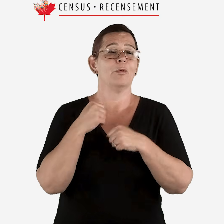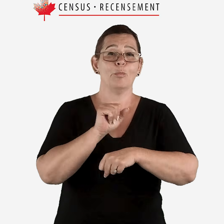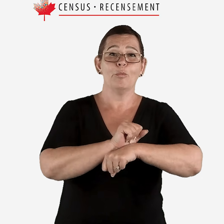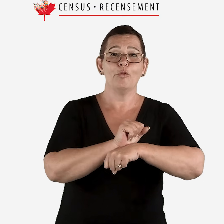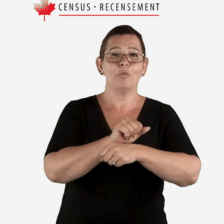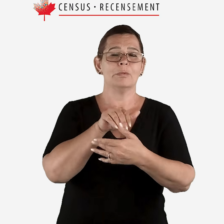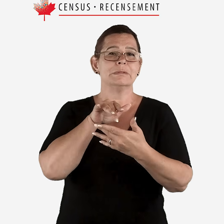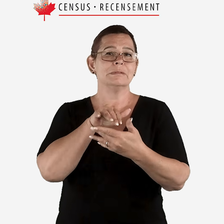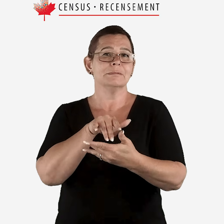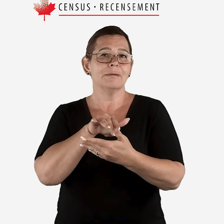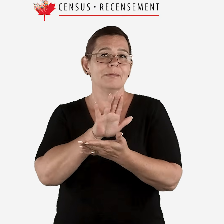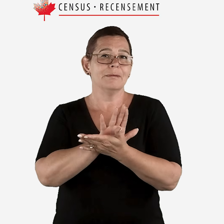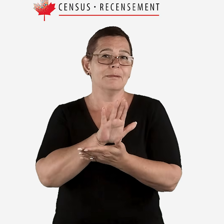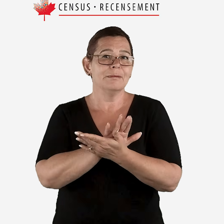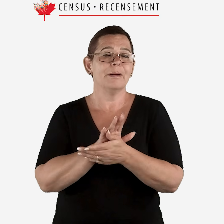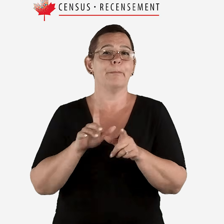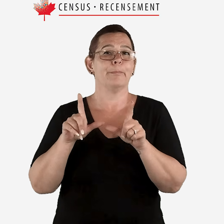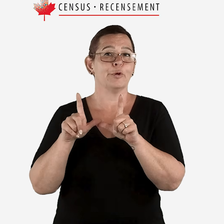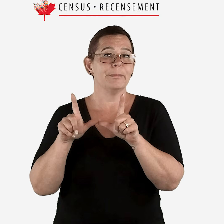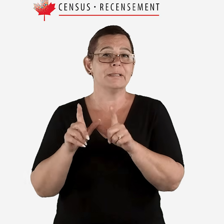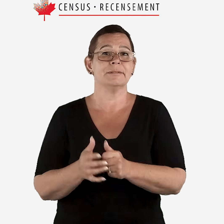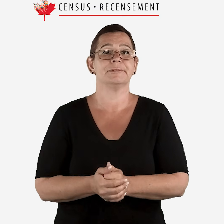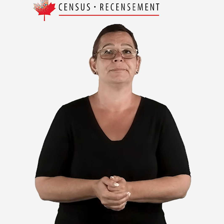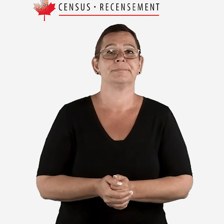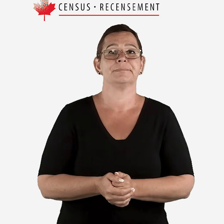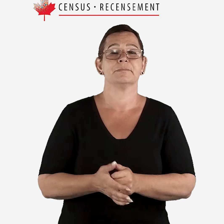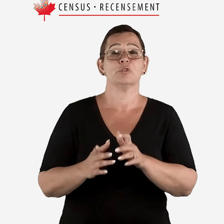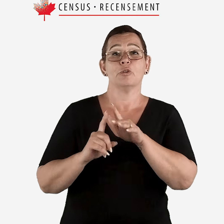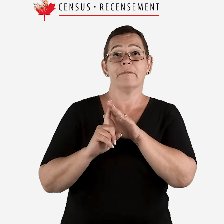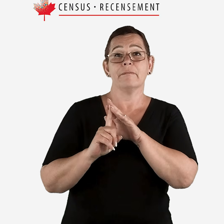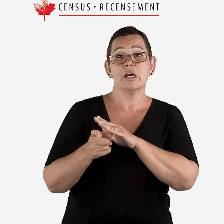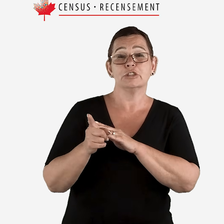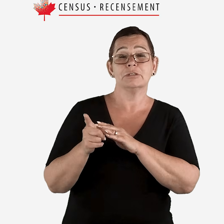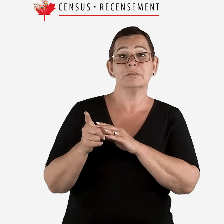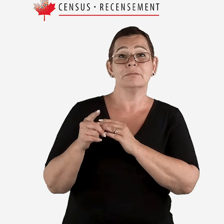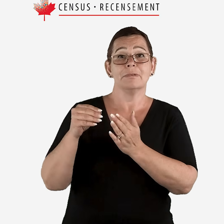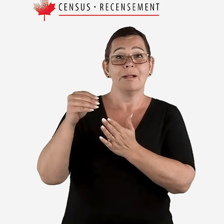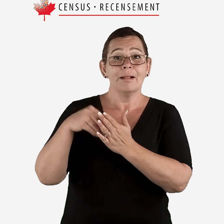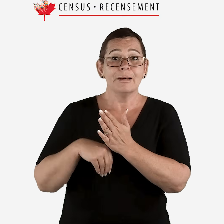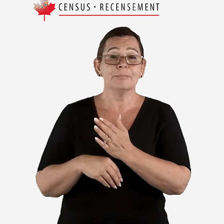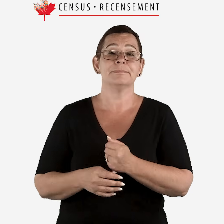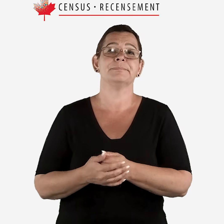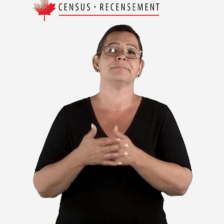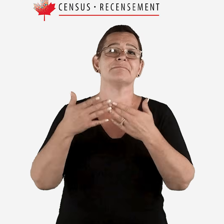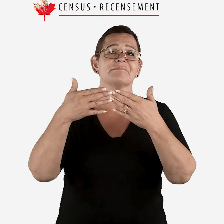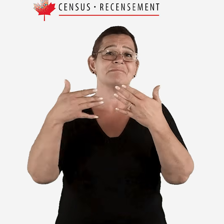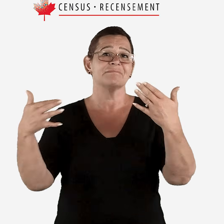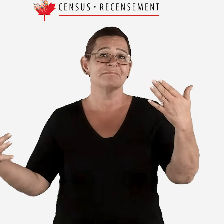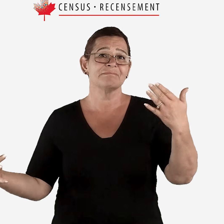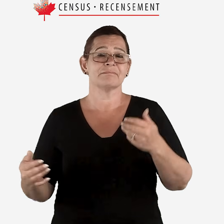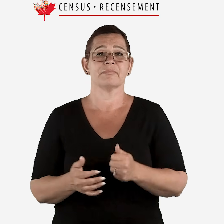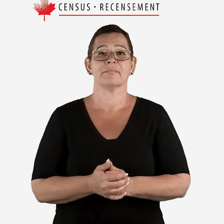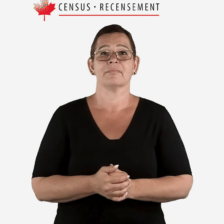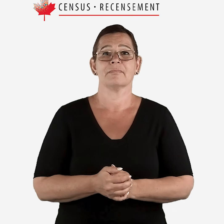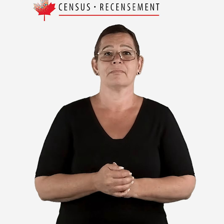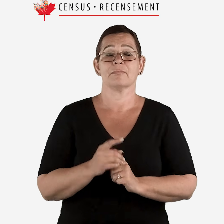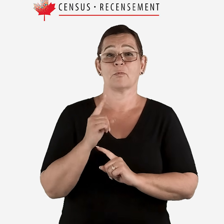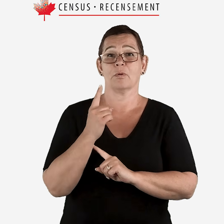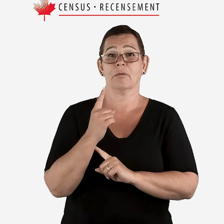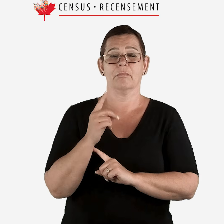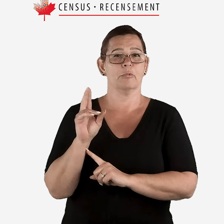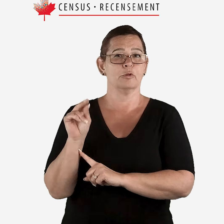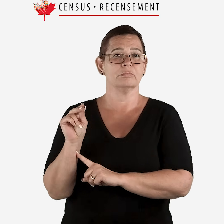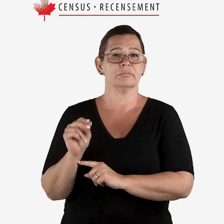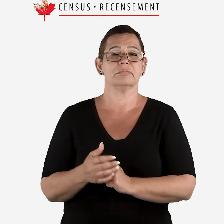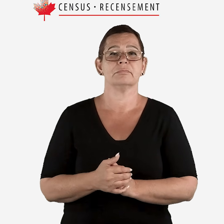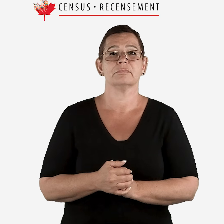a work or study permit, a refugee claimant, etc. Response option 1: No